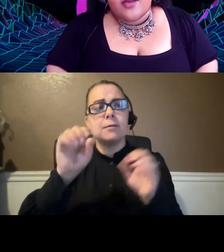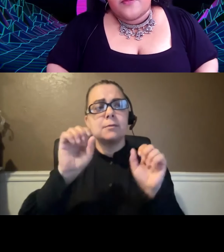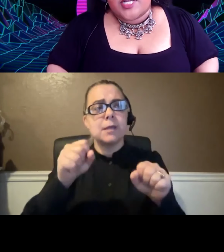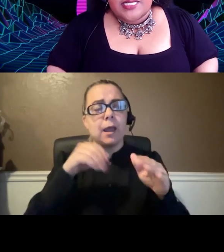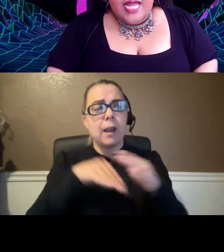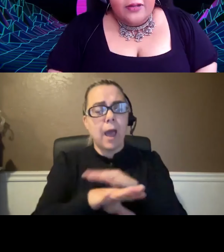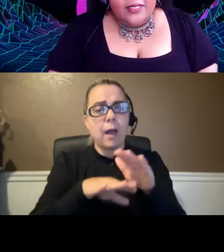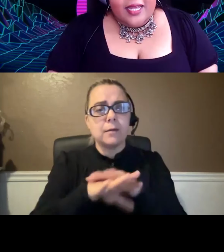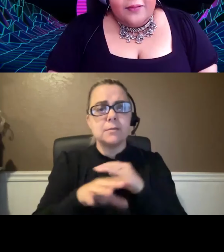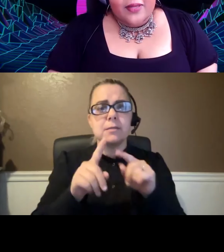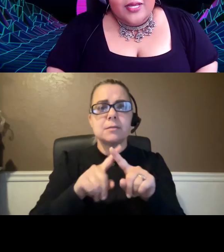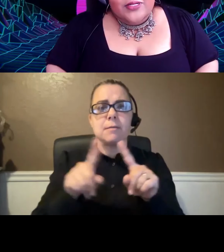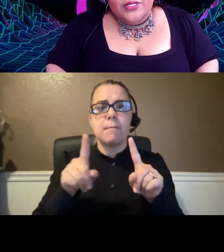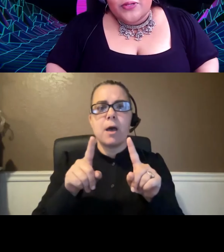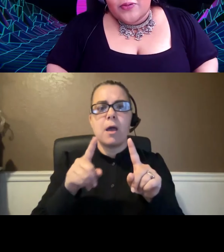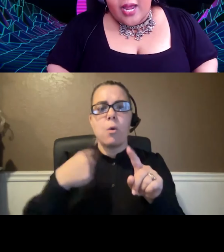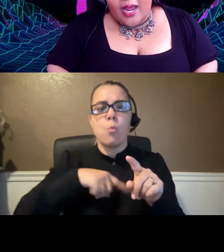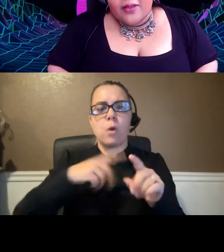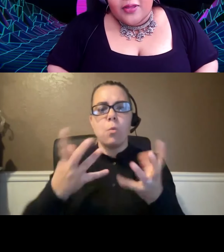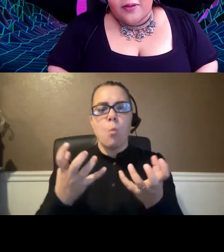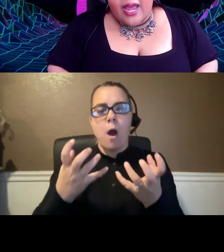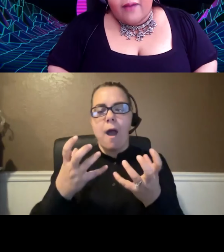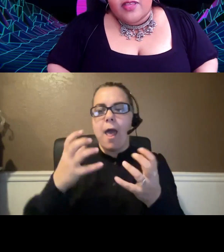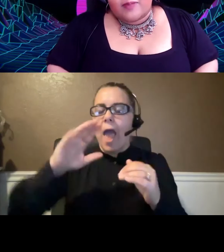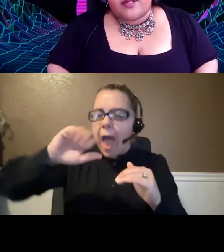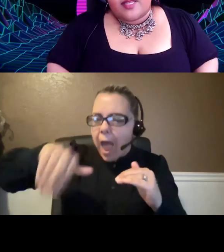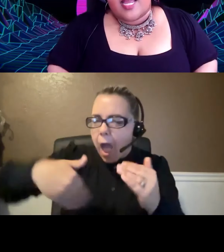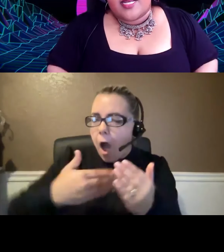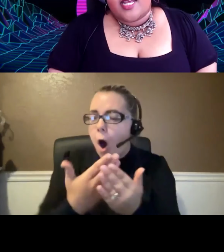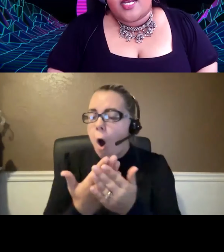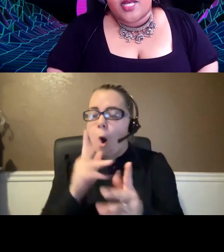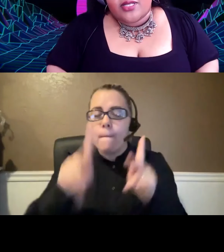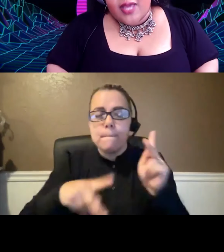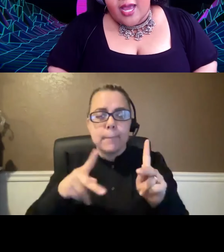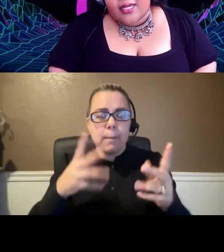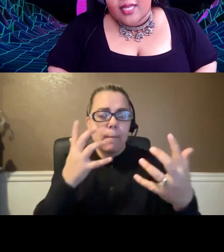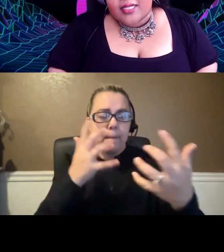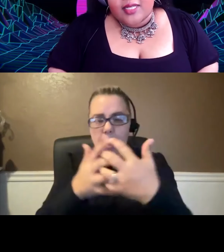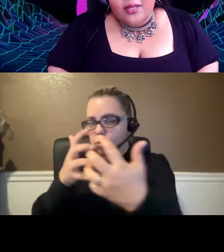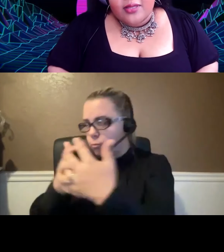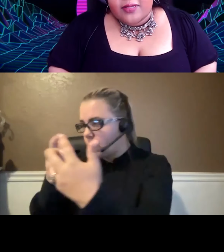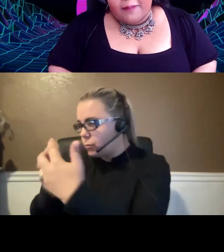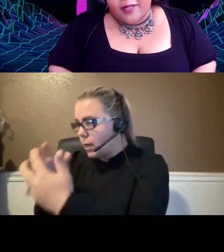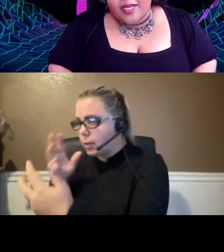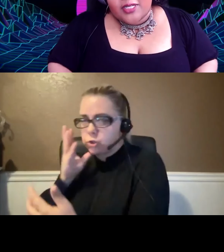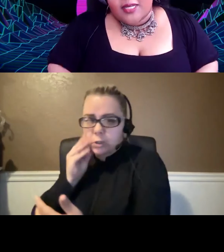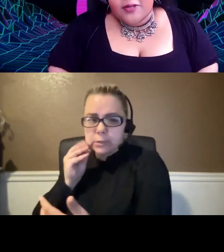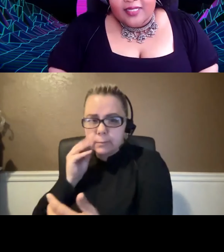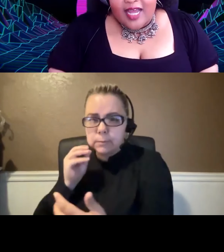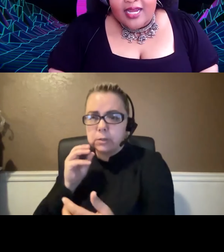which allows them to have the experience that they need to access those applications and those sites.